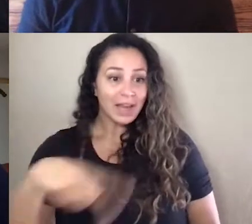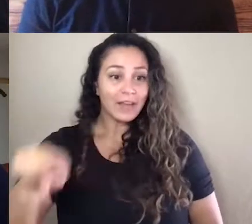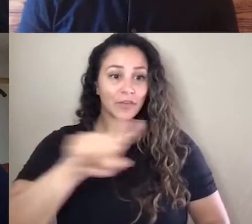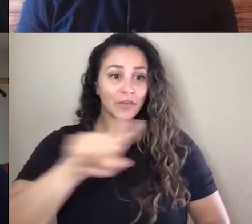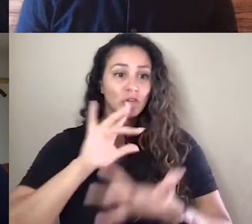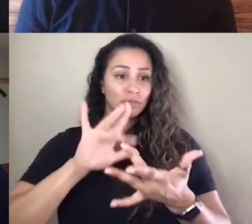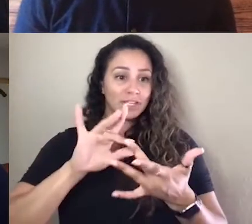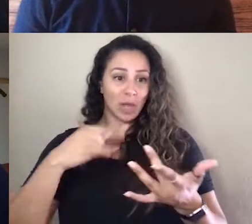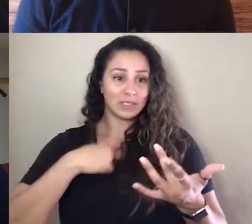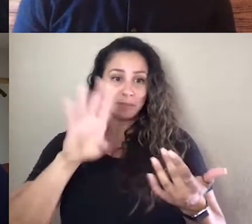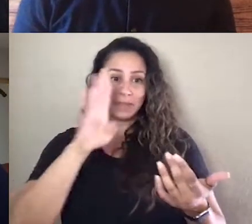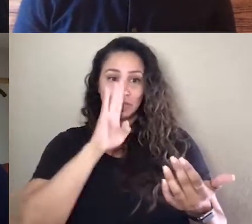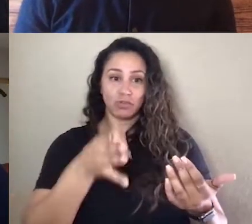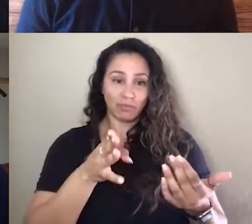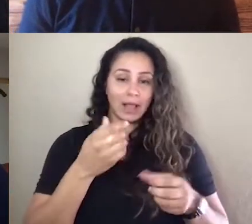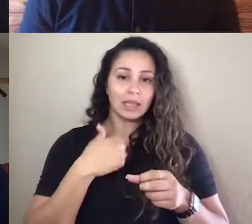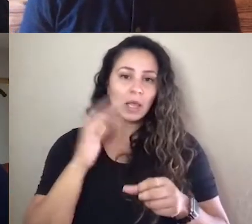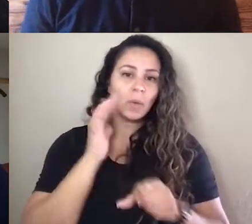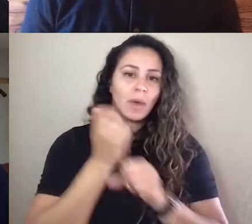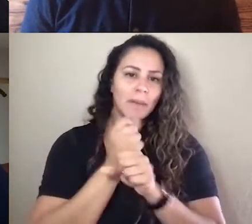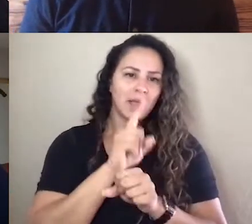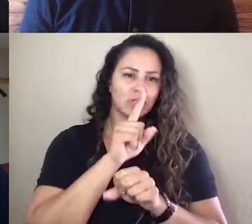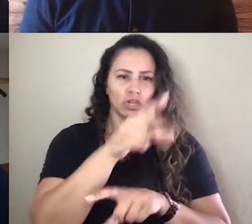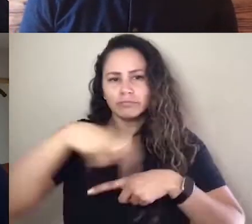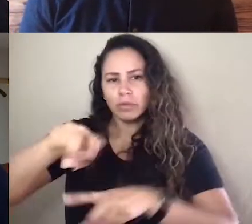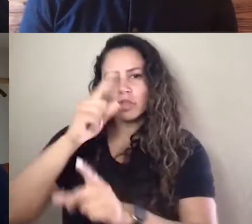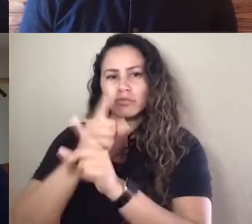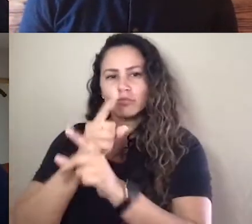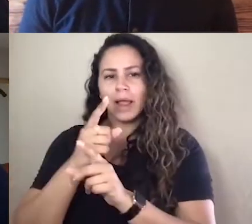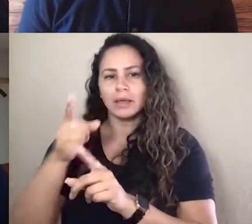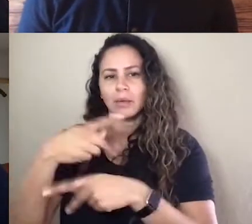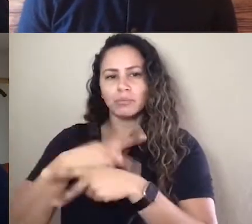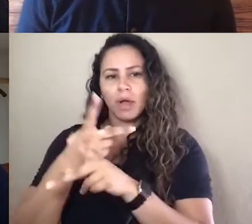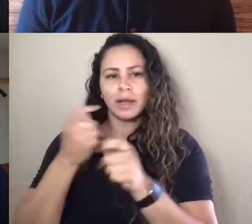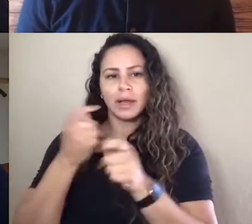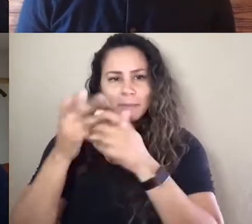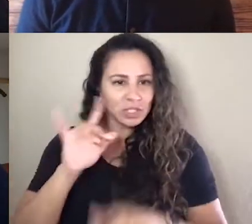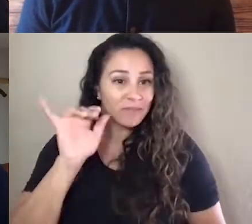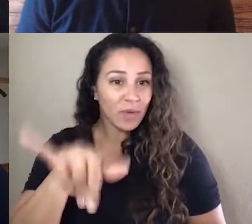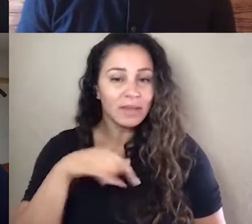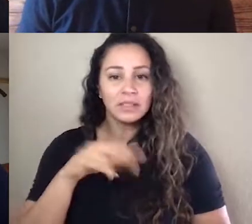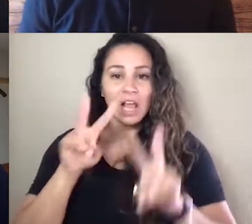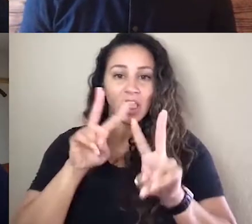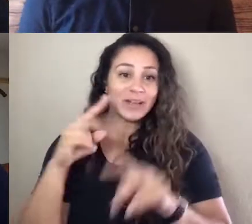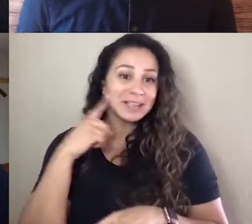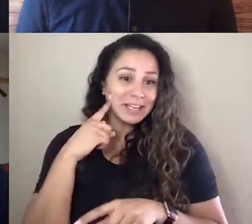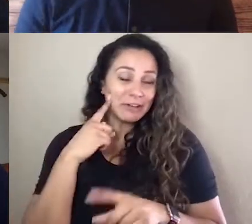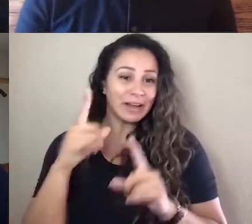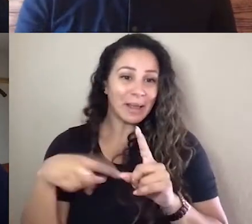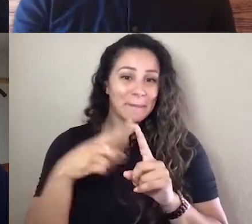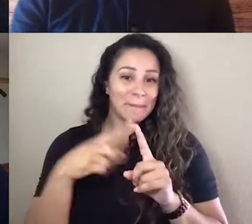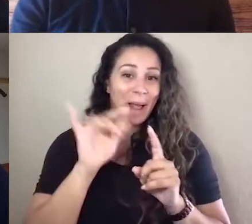GET YOU TO THE RIGHT PRODUCT MANAGER FOR THIS. AND I LOOK FORWARD TO HEARING ABOUT THAT AS WELL.